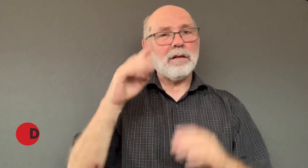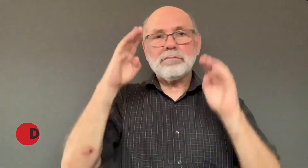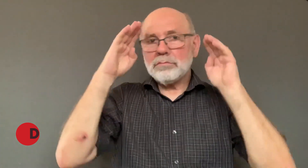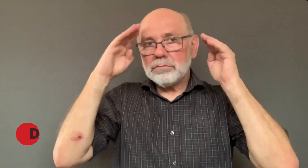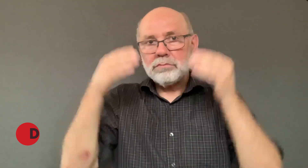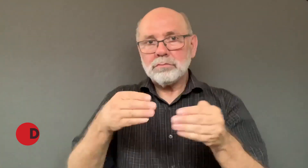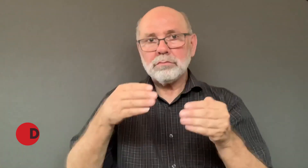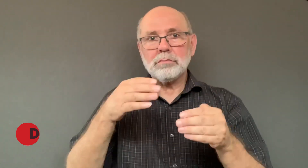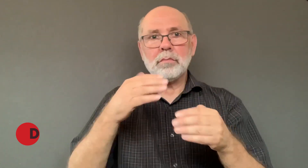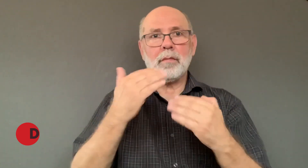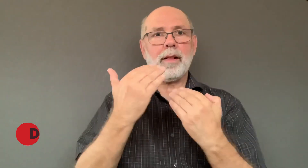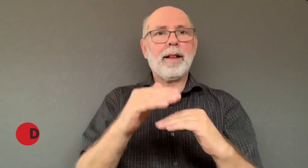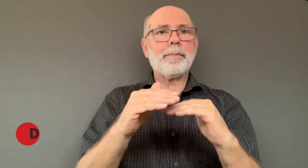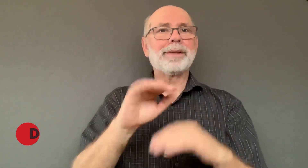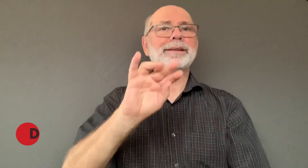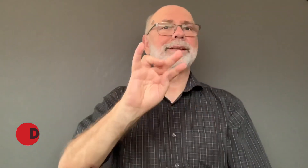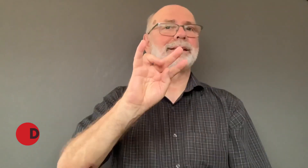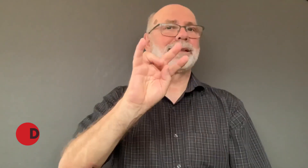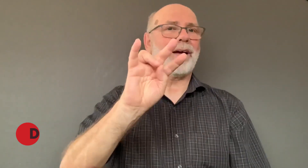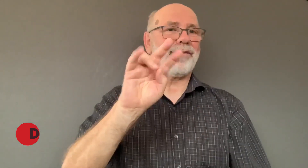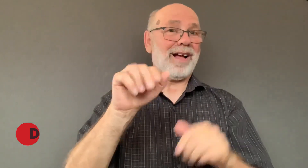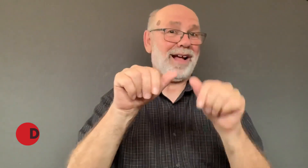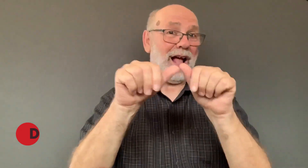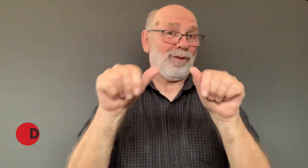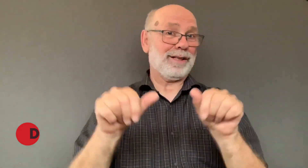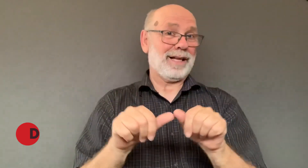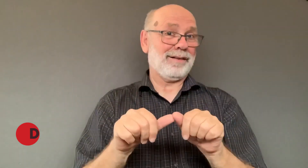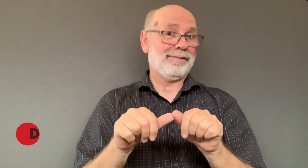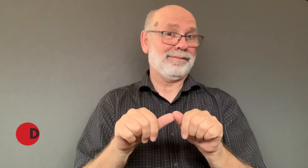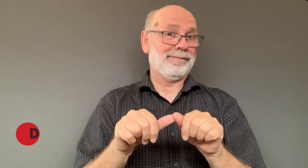only covers accessibility in the listed seven areas.